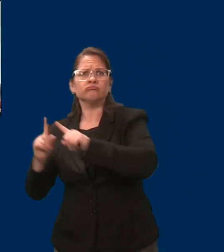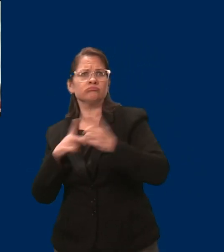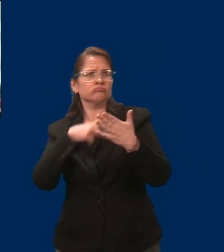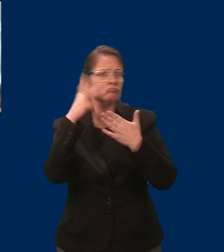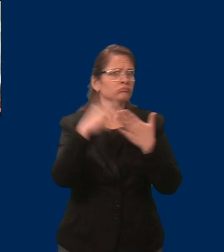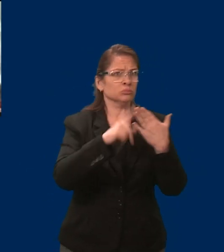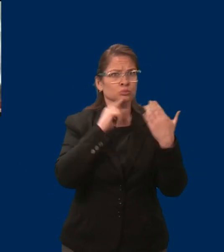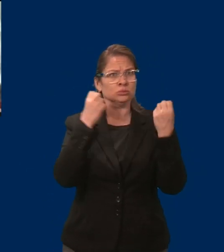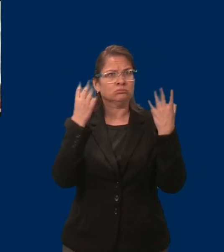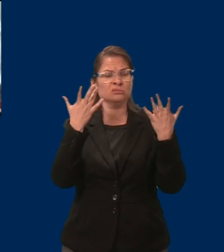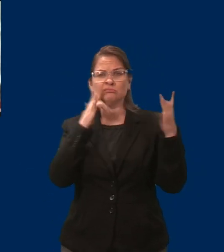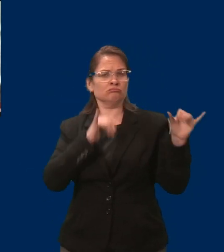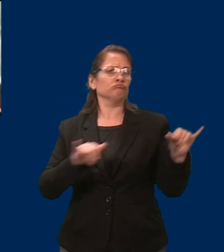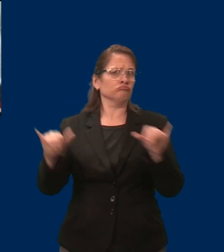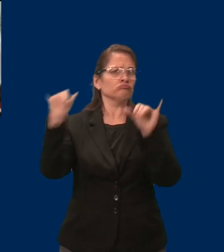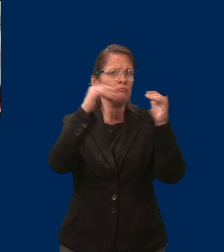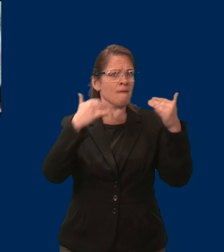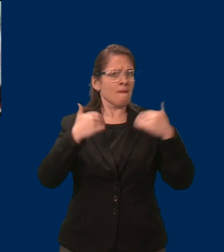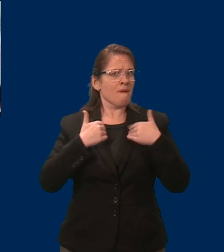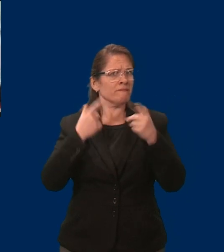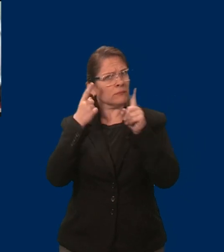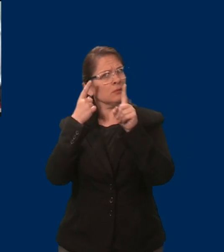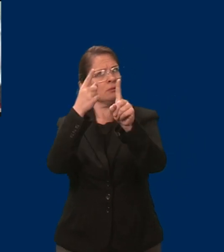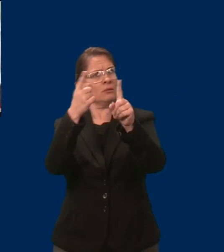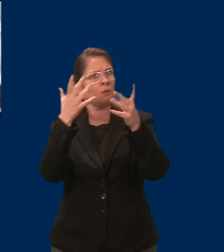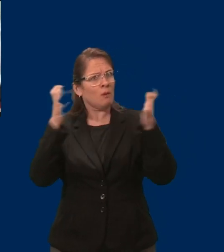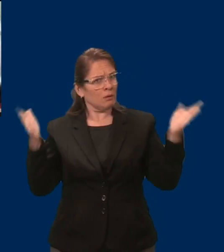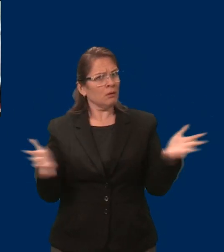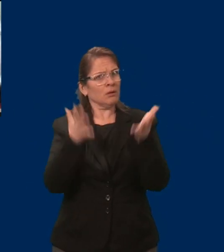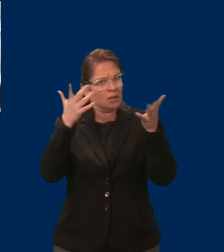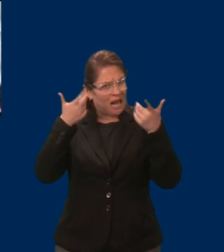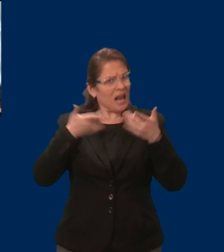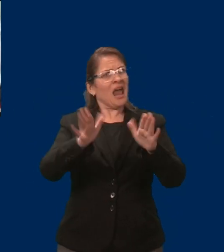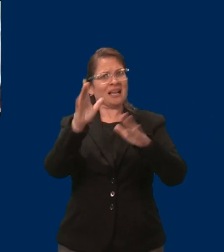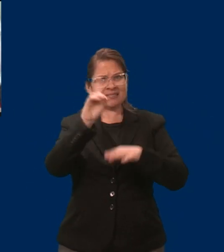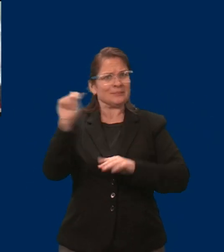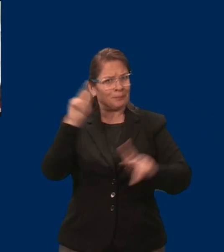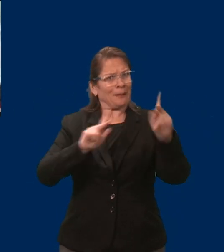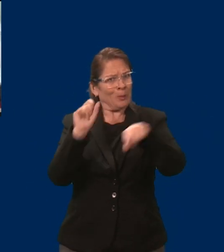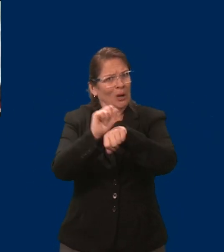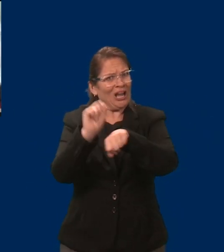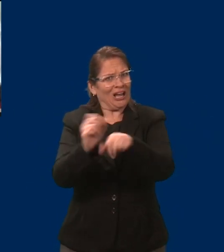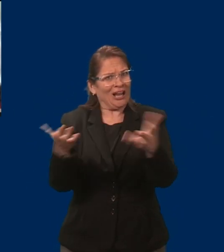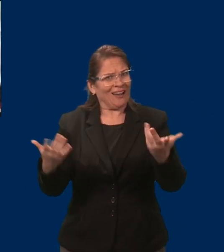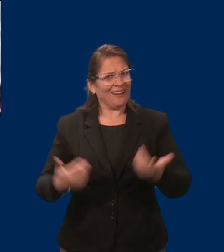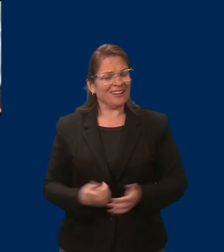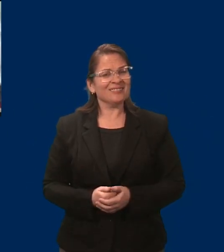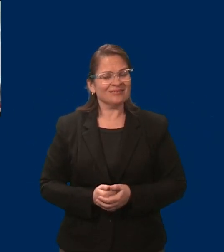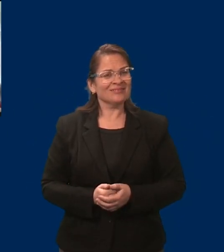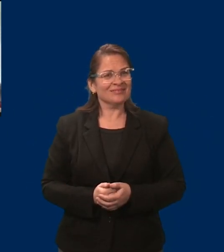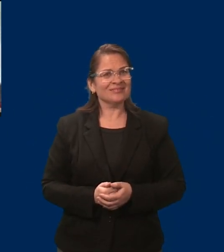And so forget the compartments. Let's just make it work. (Myrna) Yeah. (Jim) You know, it snagged up before.